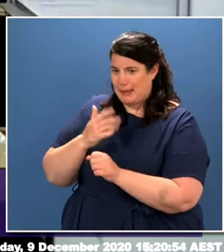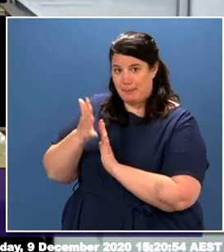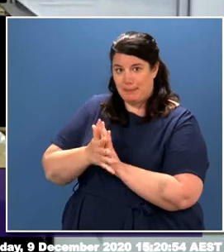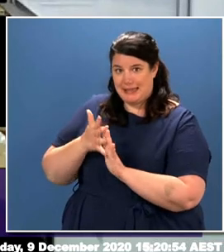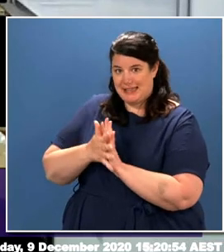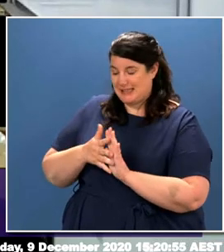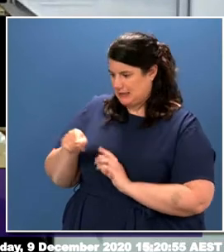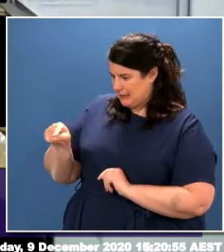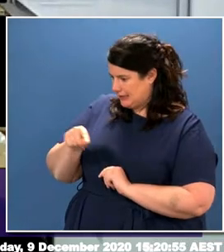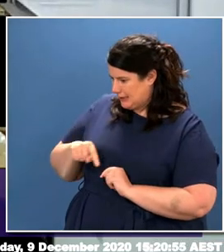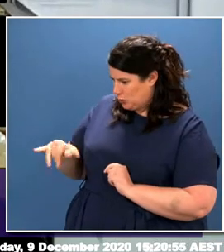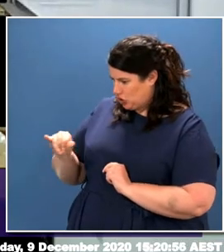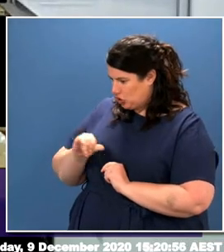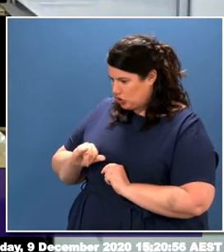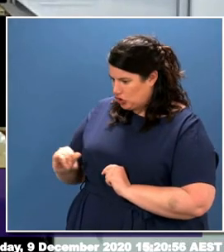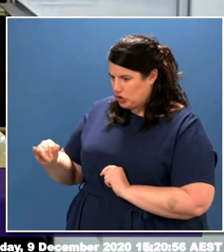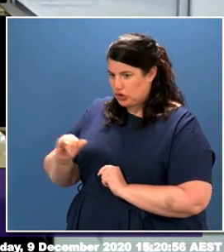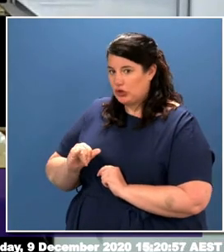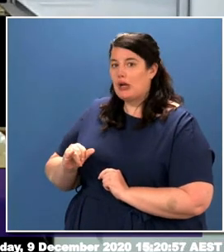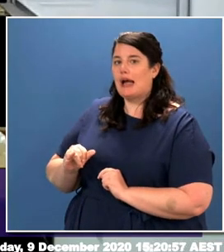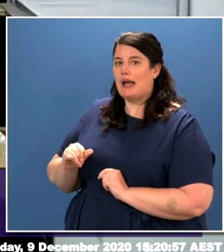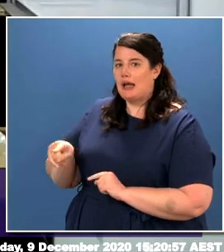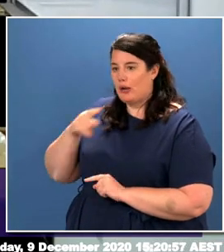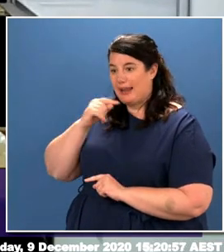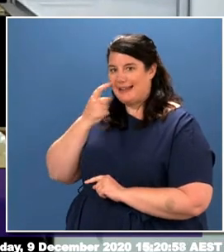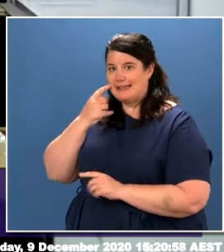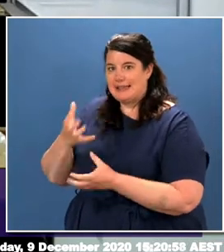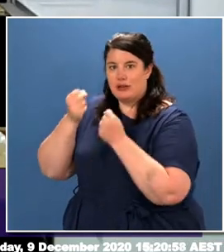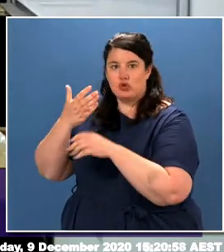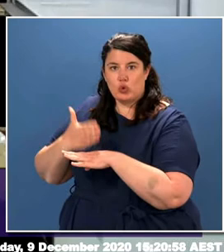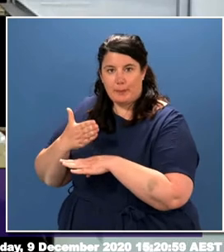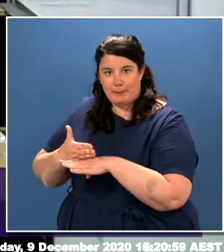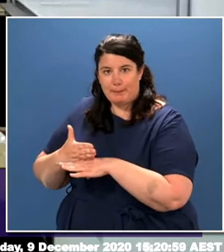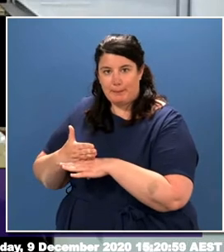who is probably gonna be most likely to be employed and who most likely has the